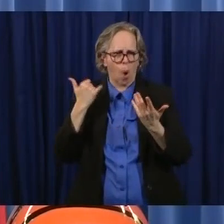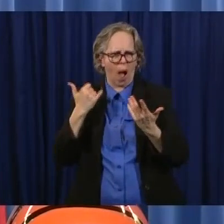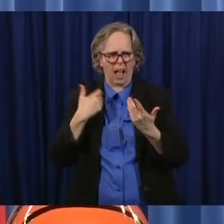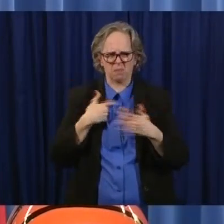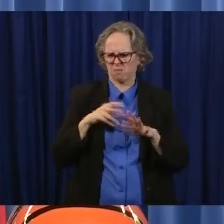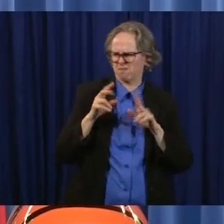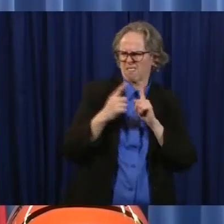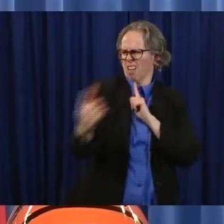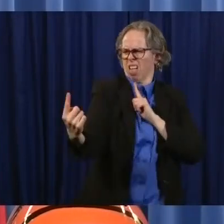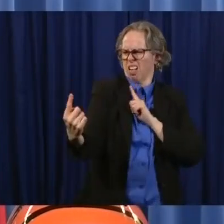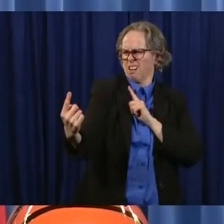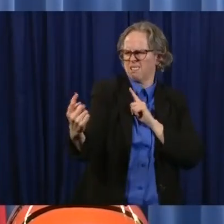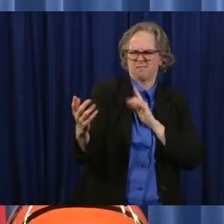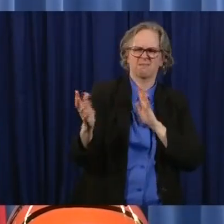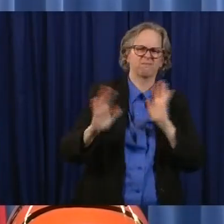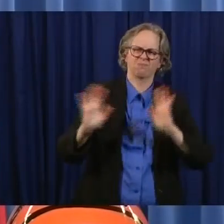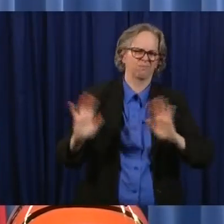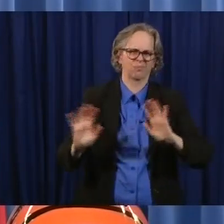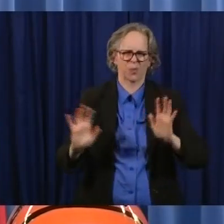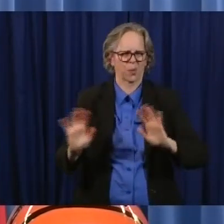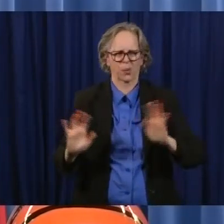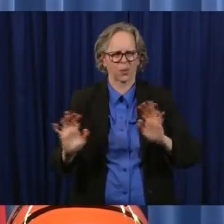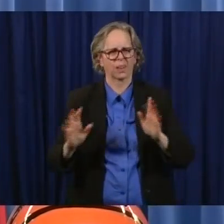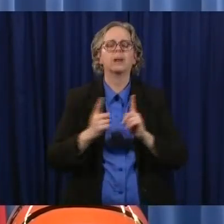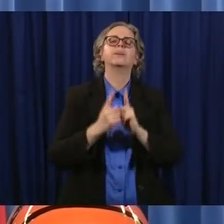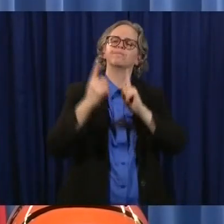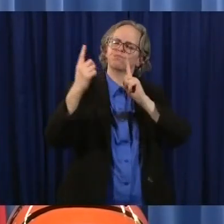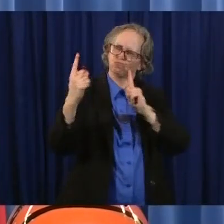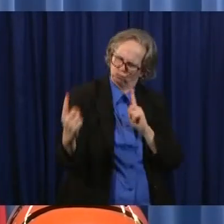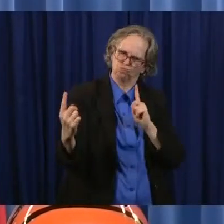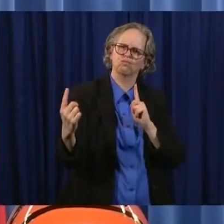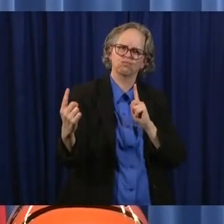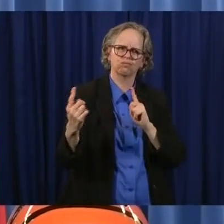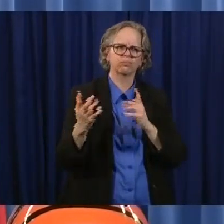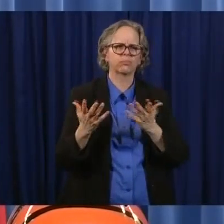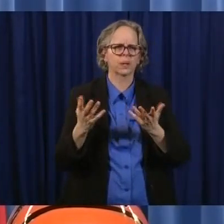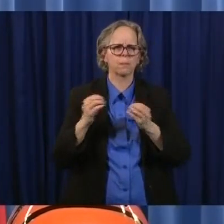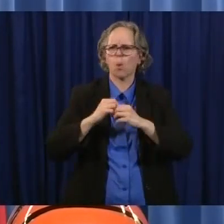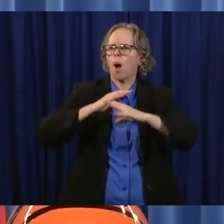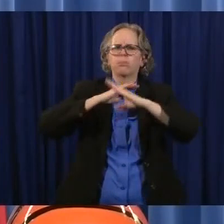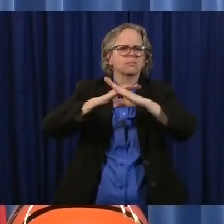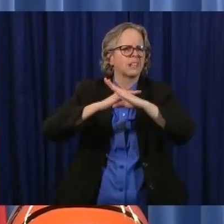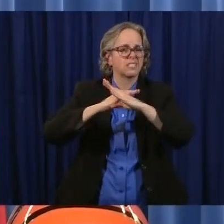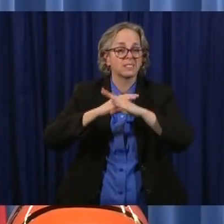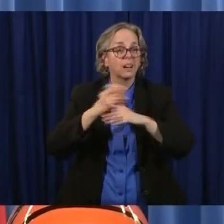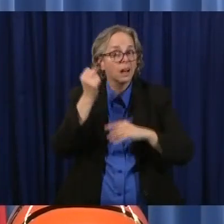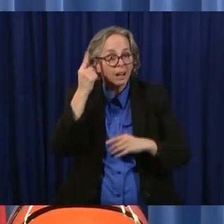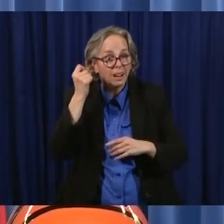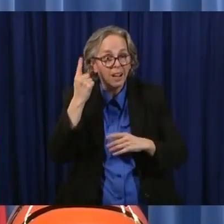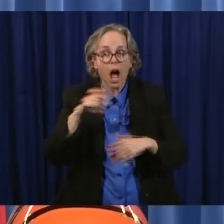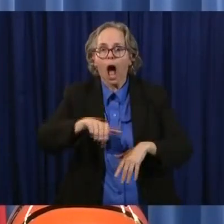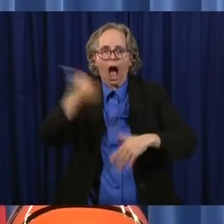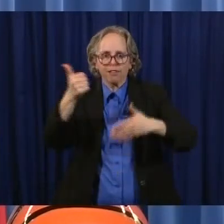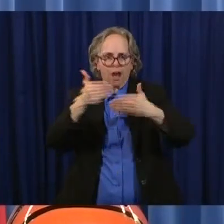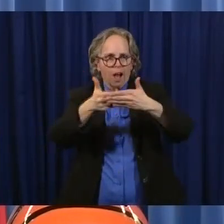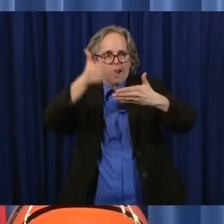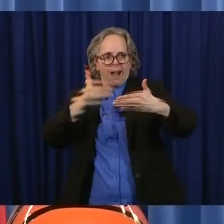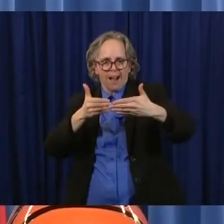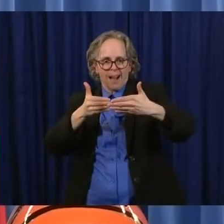ARE WEARING A MASK , YOU STILL WANT TO KEEP THAT DISTANCE BETWEEN PEOPLE.